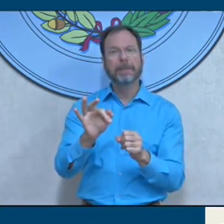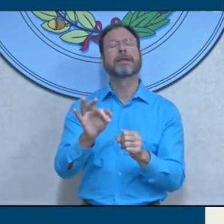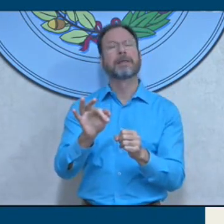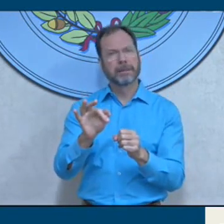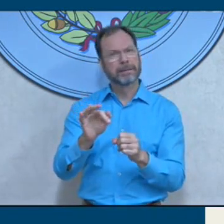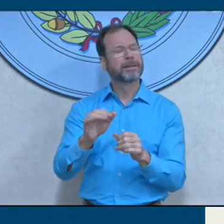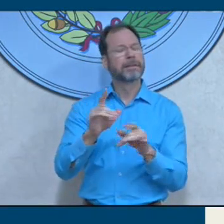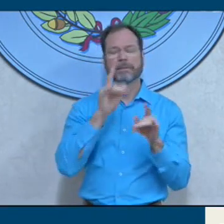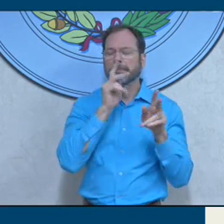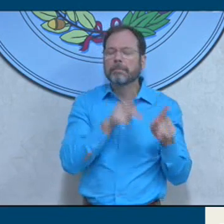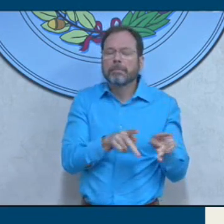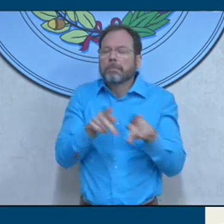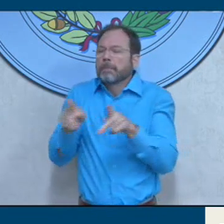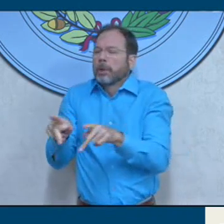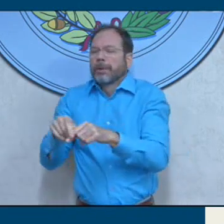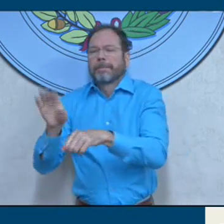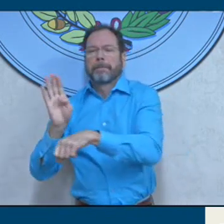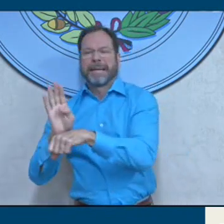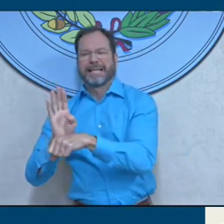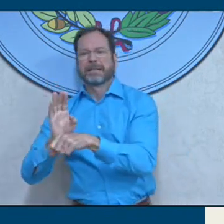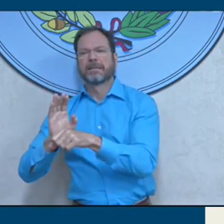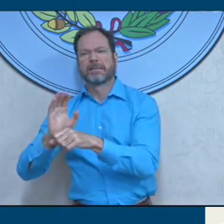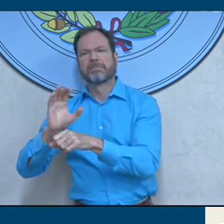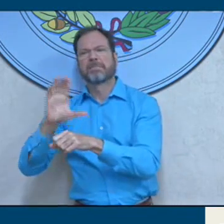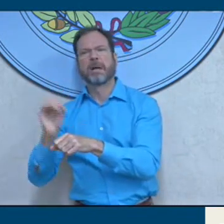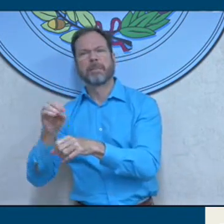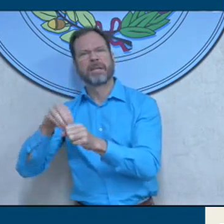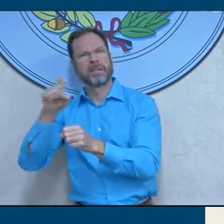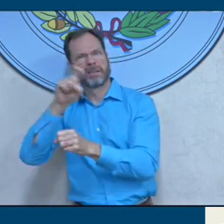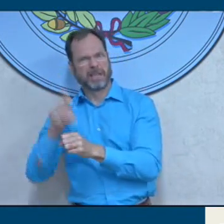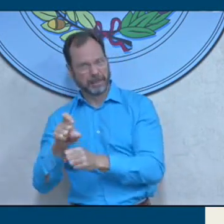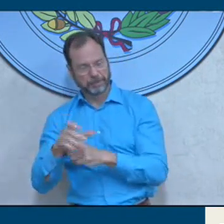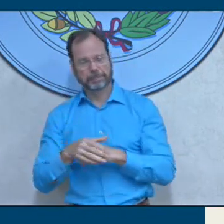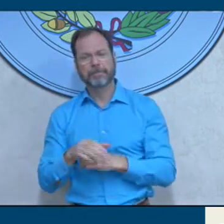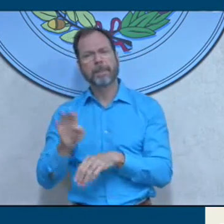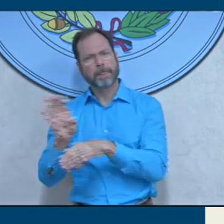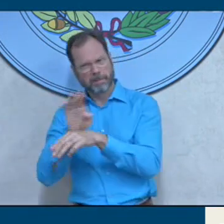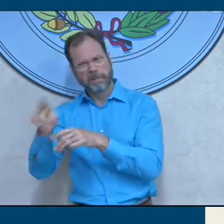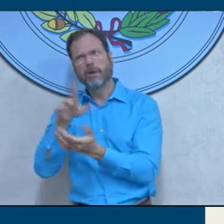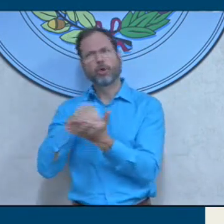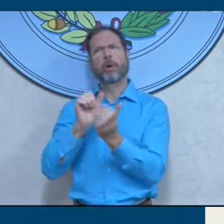STRATEGIES THAT WE LEARNED TO REDUCE THE SPREAD OF COVID-19. THEY ALSO PERTAIN TO